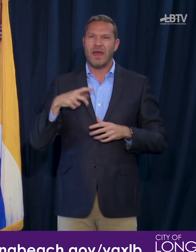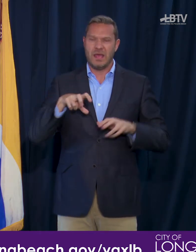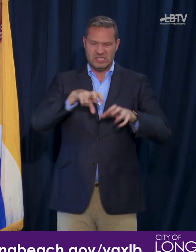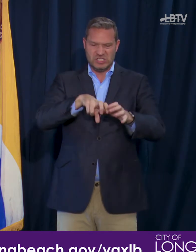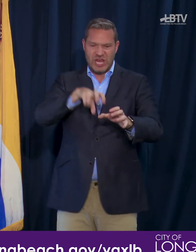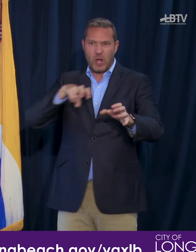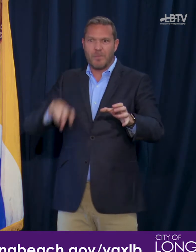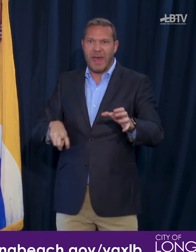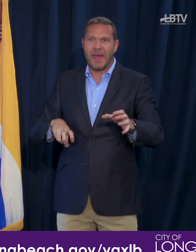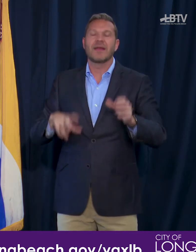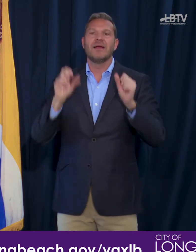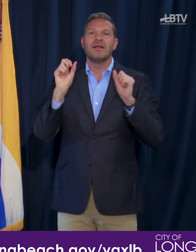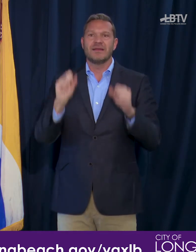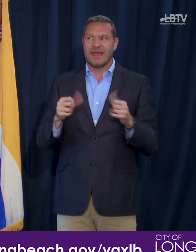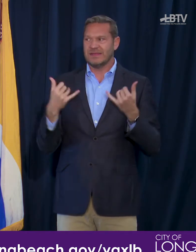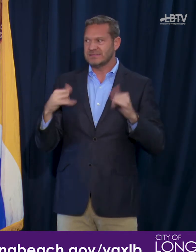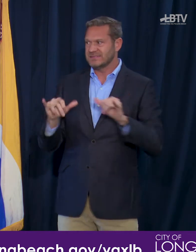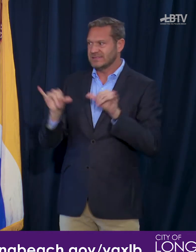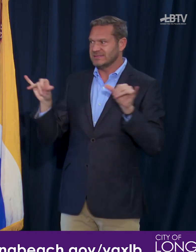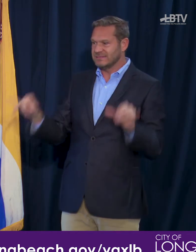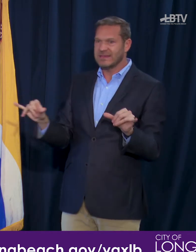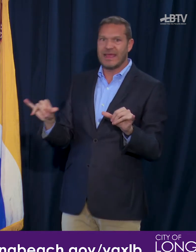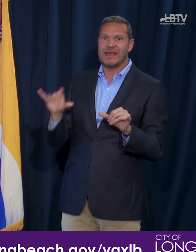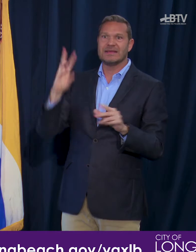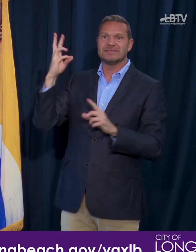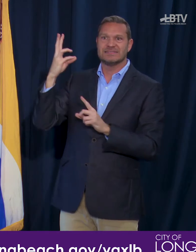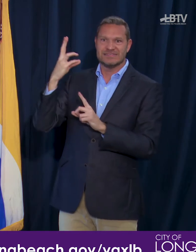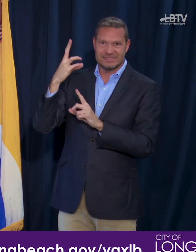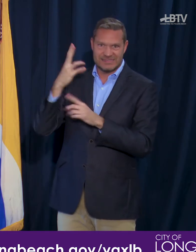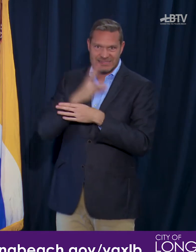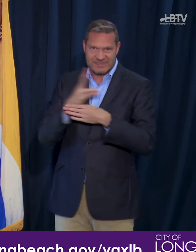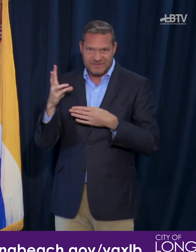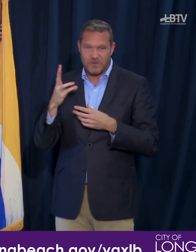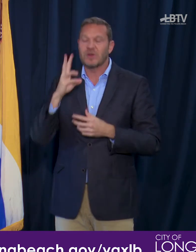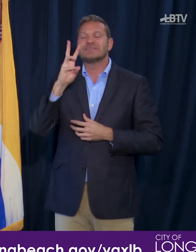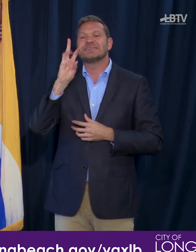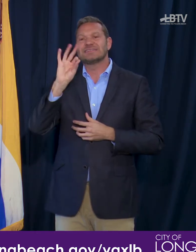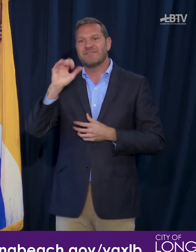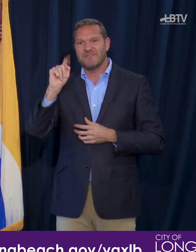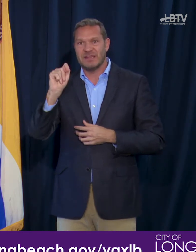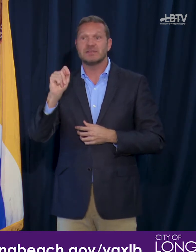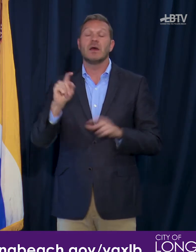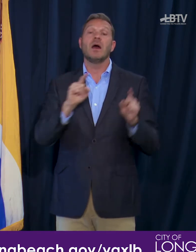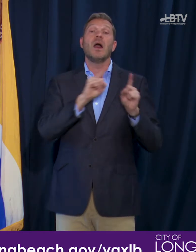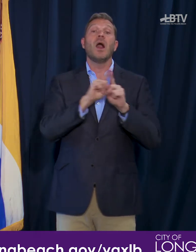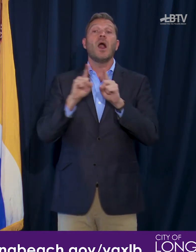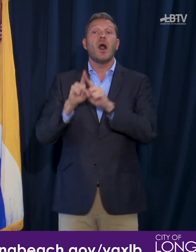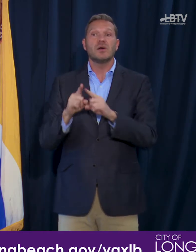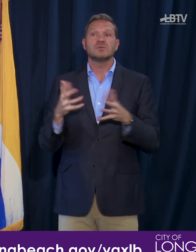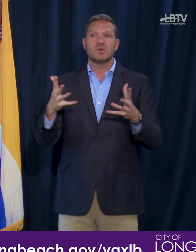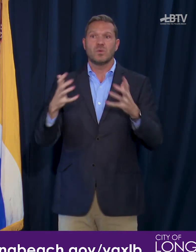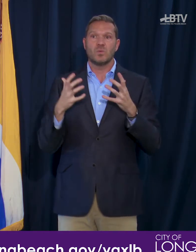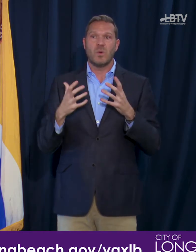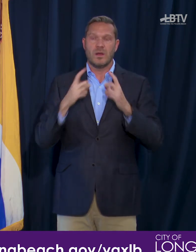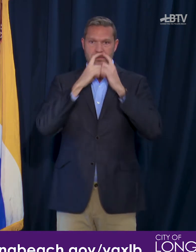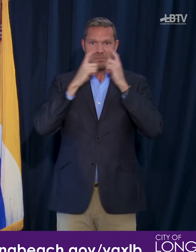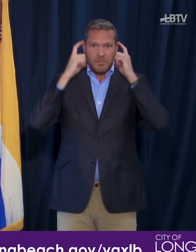Requiring masking at all times except when you're eating or drinking and strongly encouraging folks to dine only with members of their household.